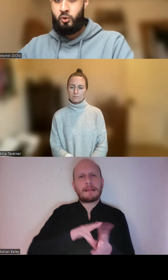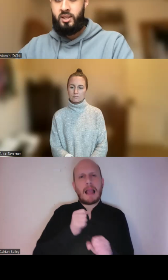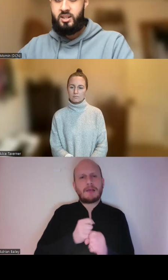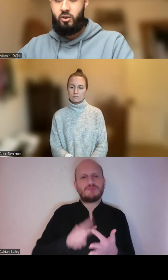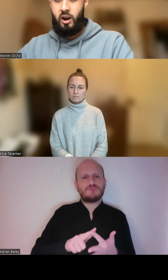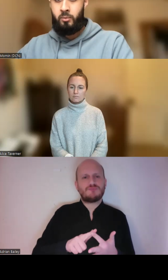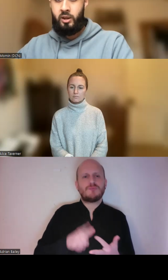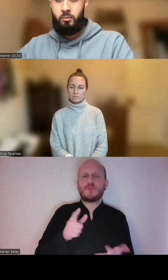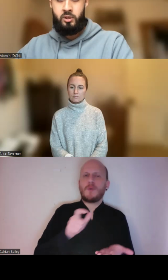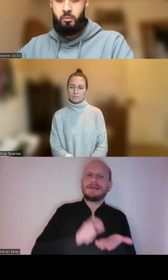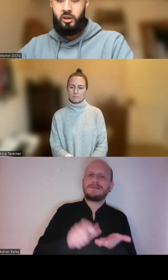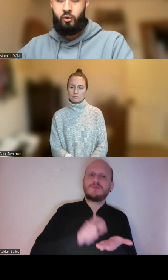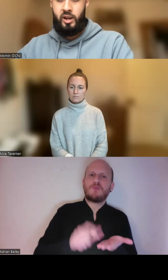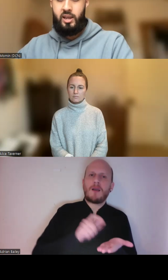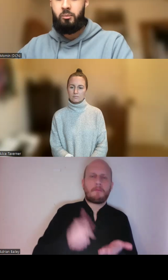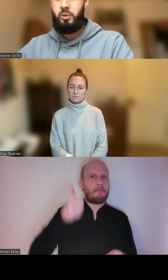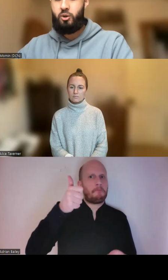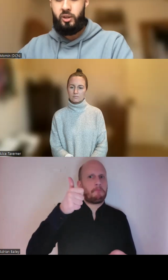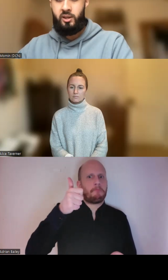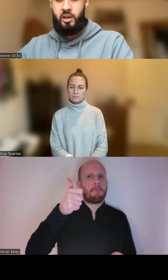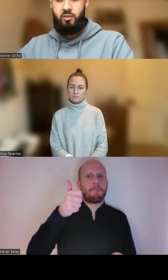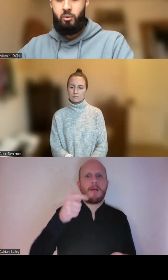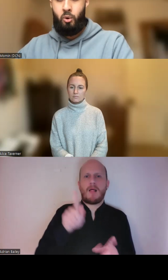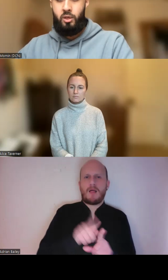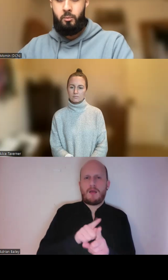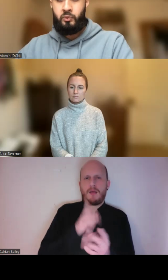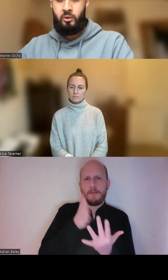Instagram can be a great in-between for both of them.